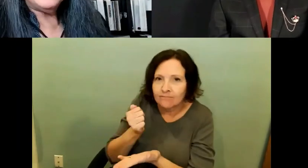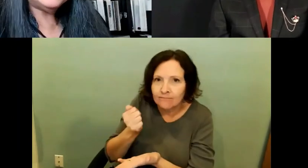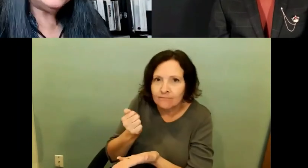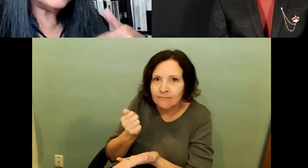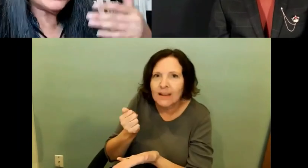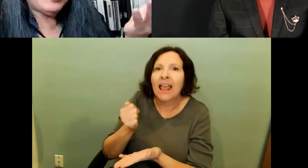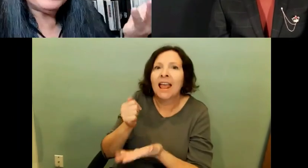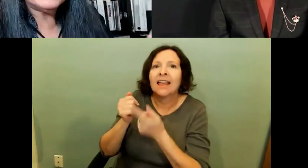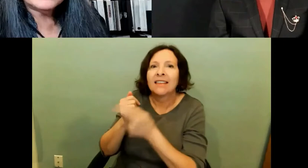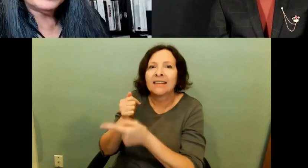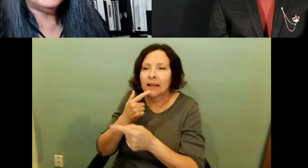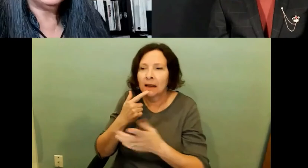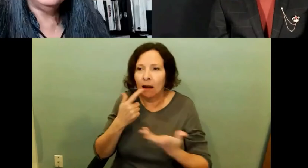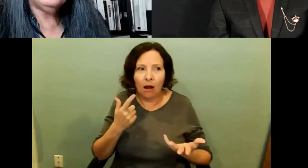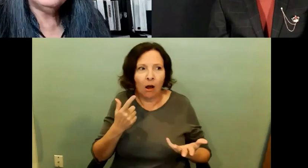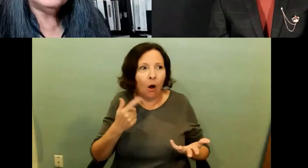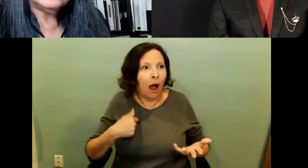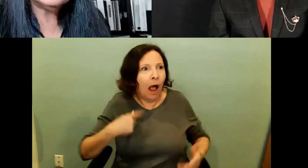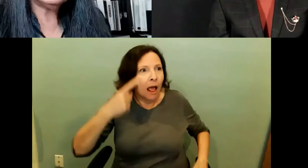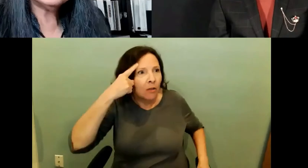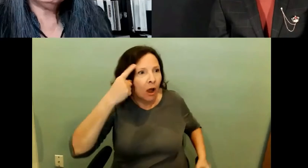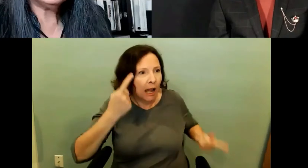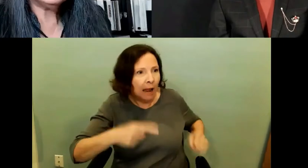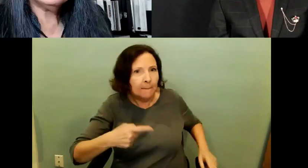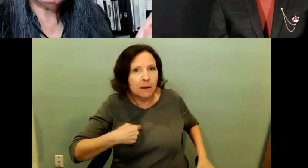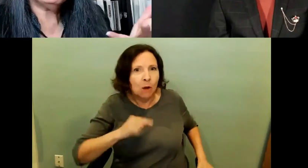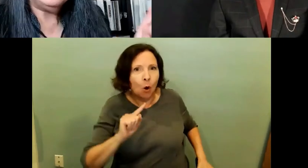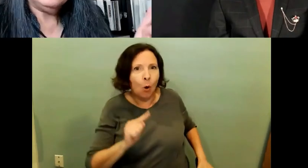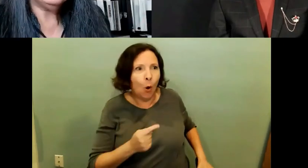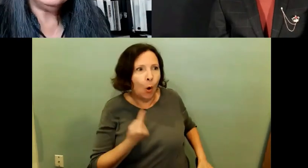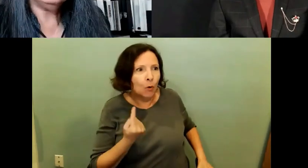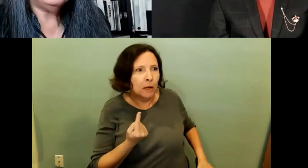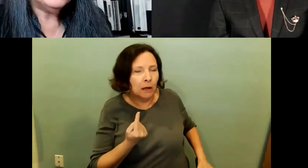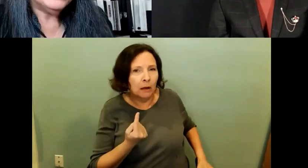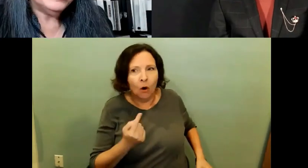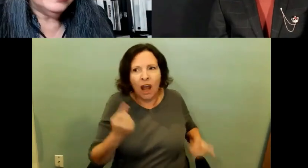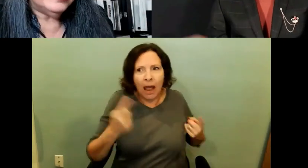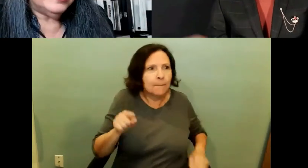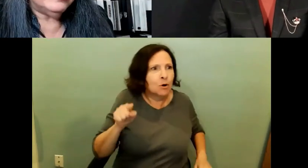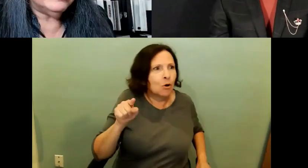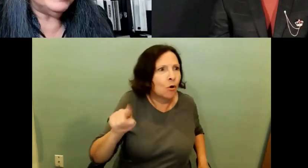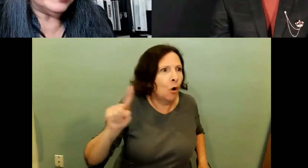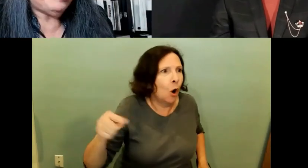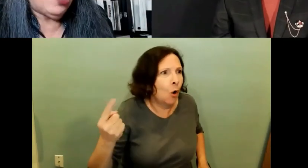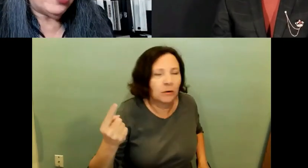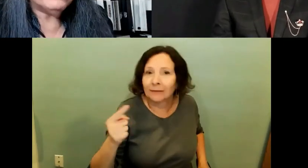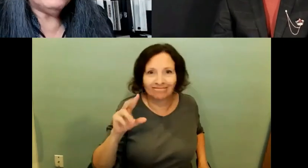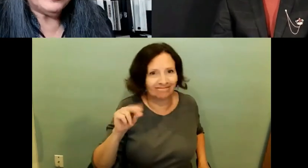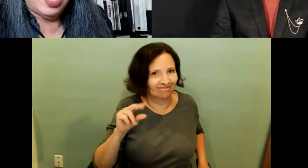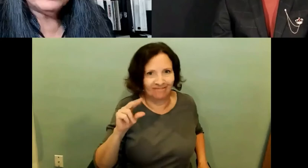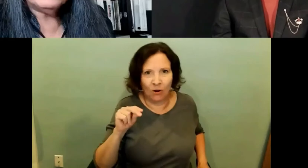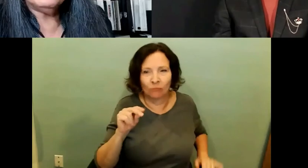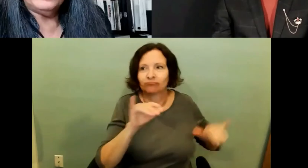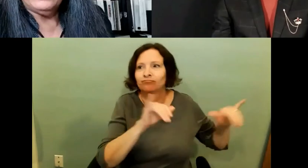didn't just happen to someone I know, this is an area, a phenomena of who we are,